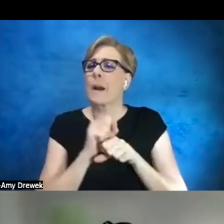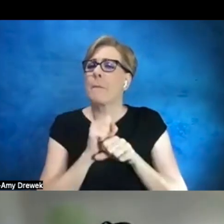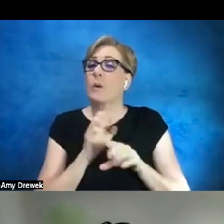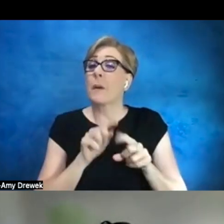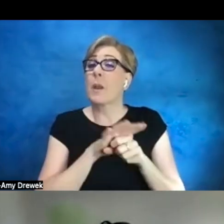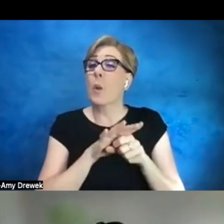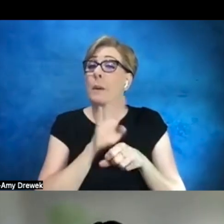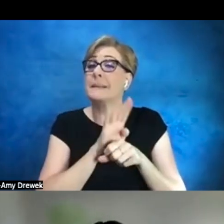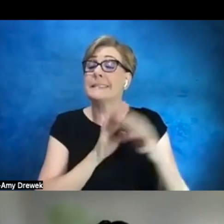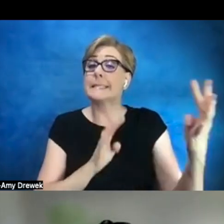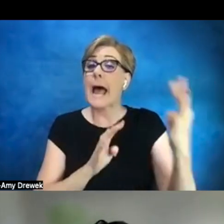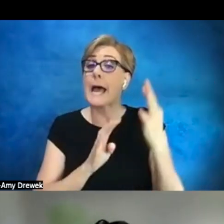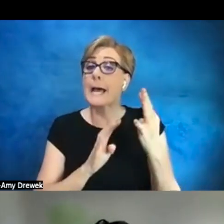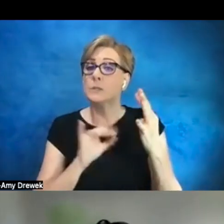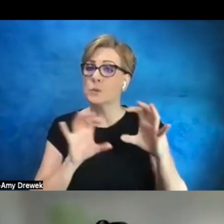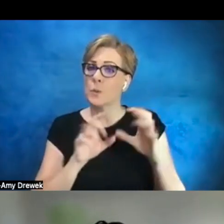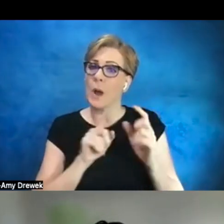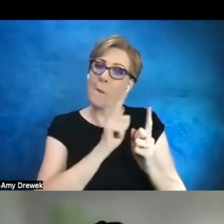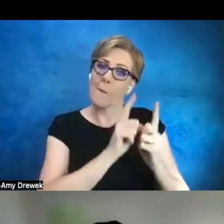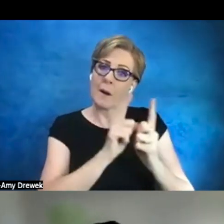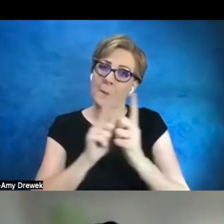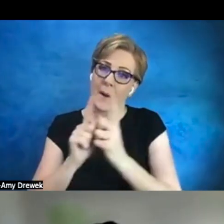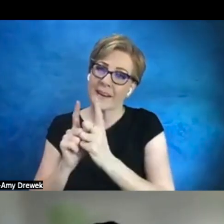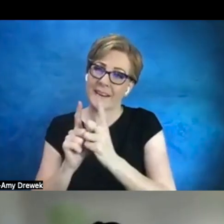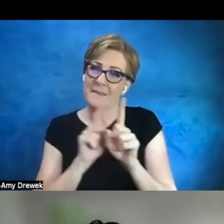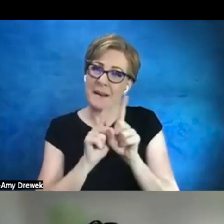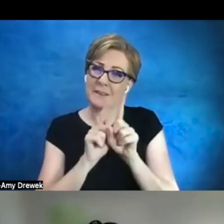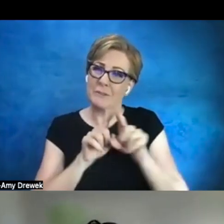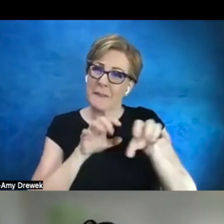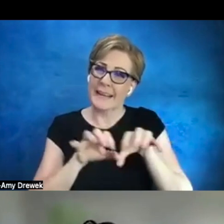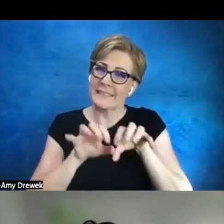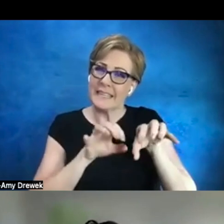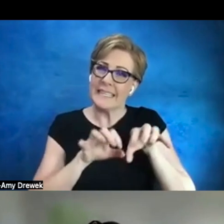activities and large group discussions with the people in their job training program.